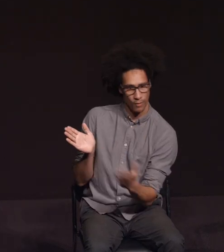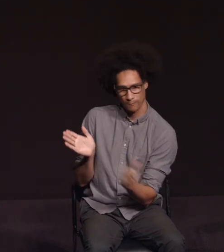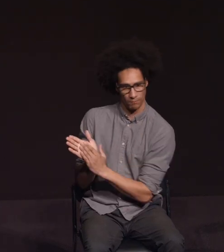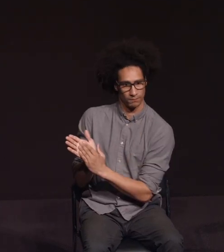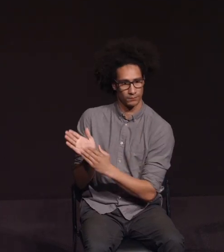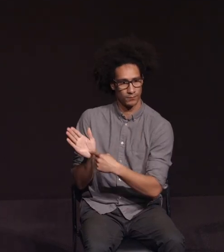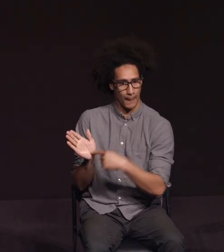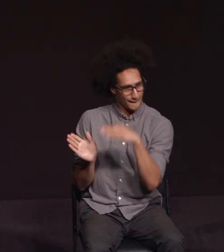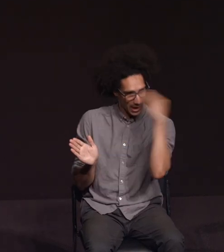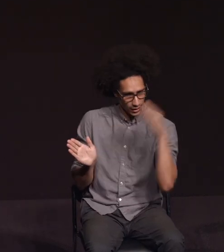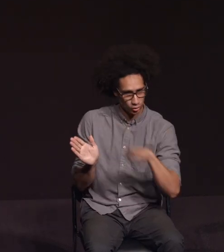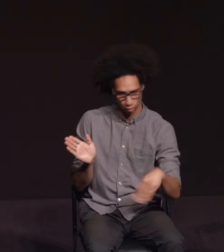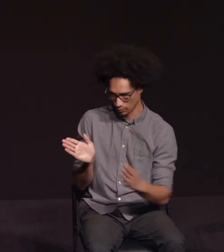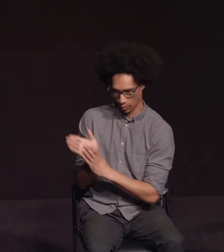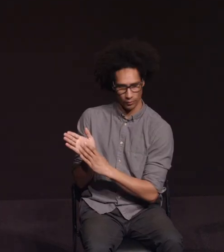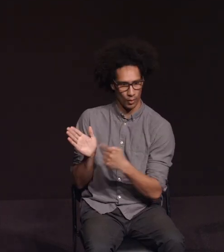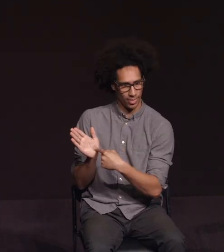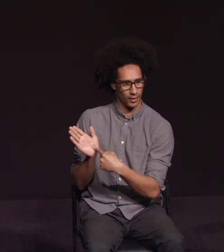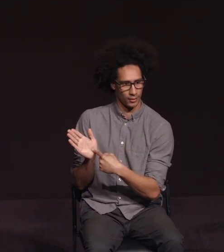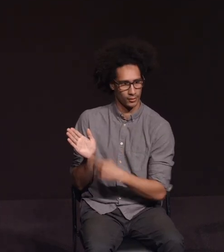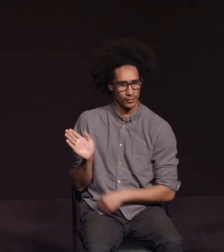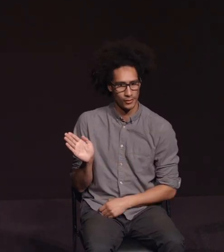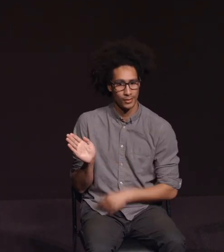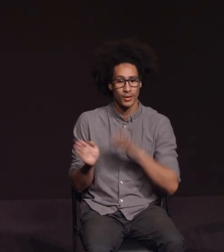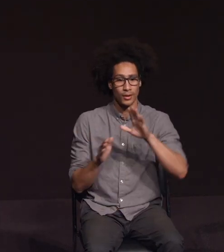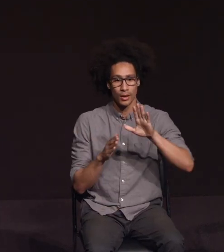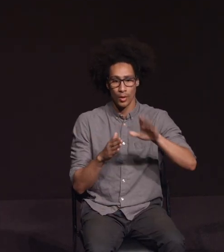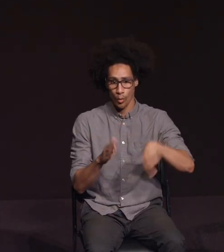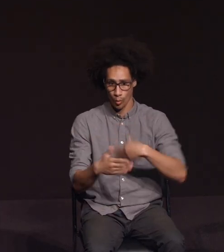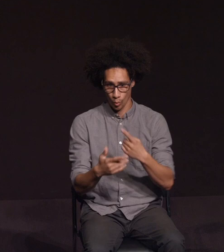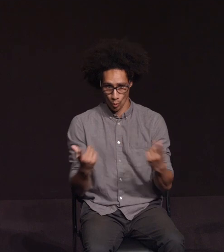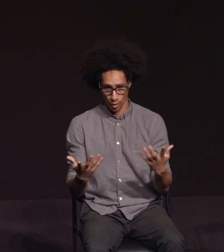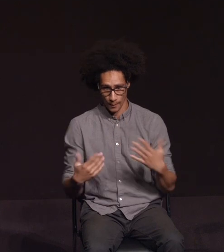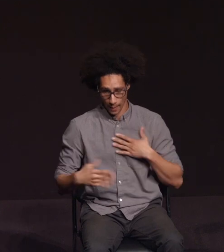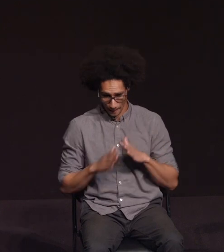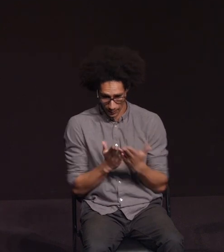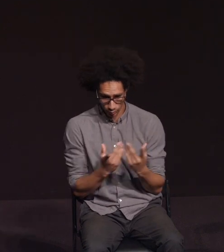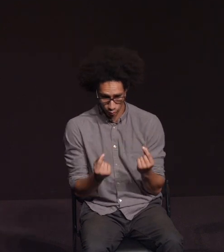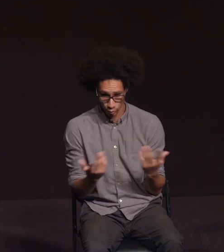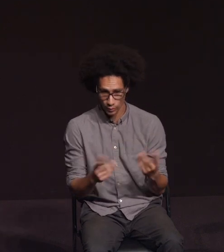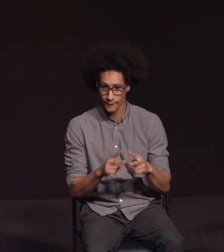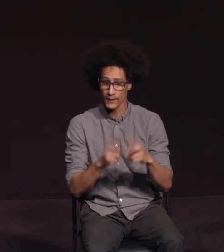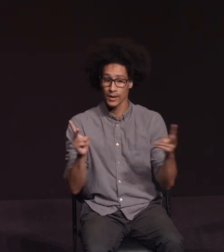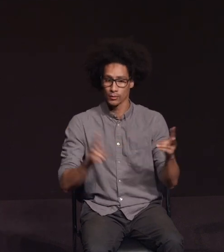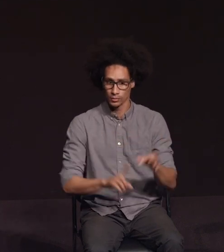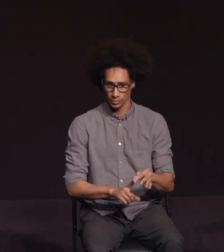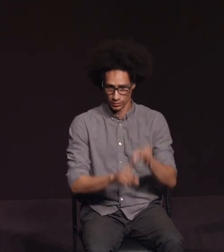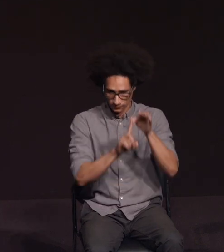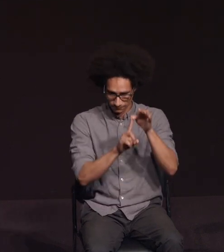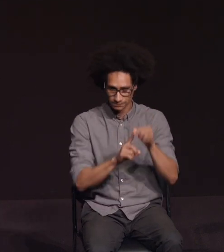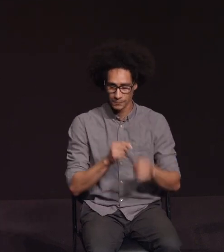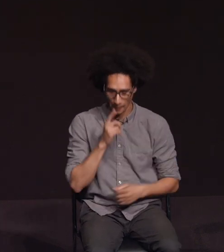what all of my books do, which is very unique, is we def--